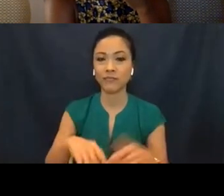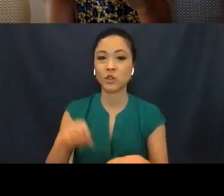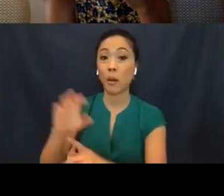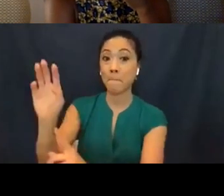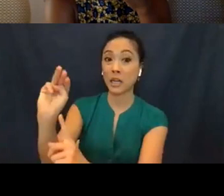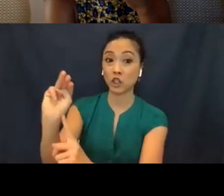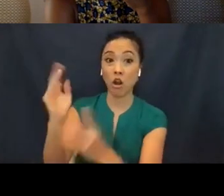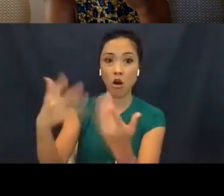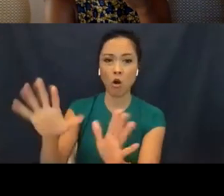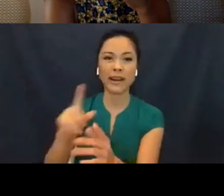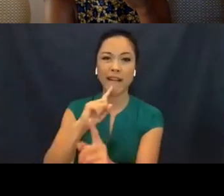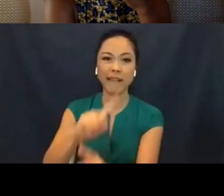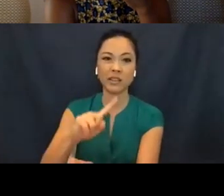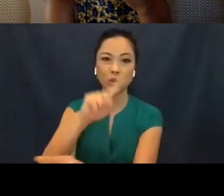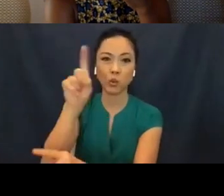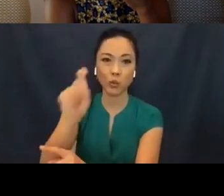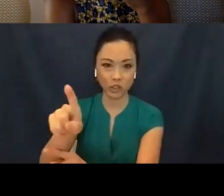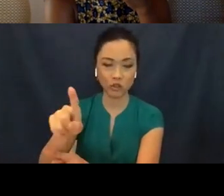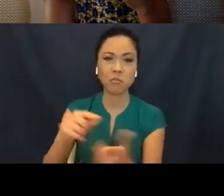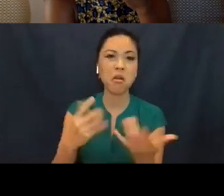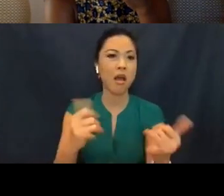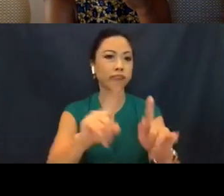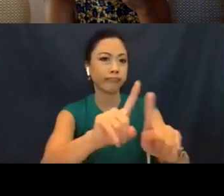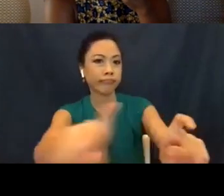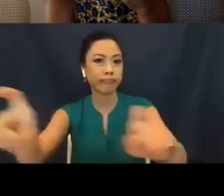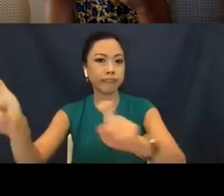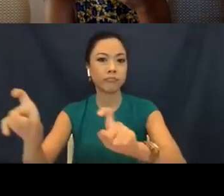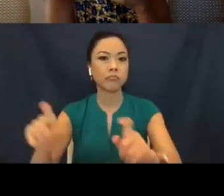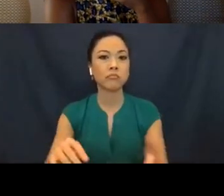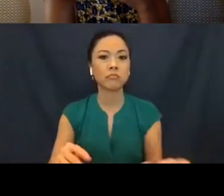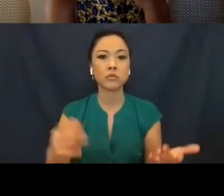what are the new frameworks and principles that are coming to you because of having to